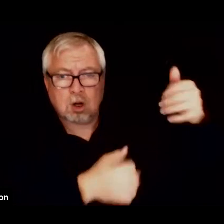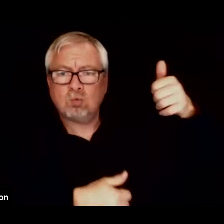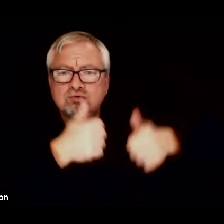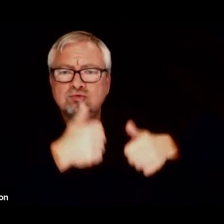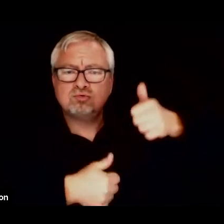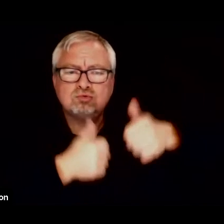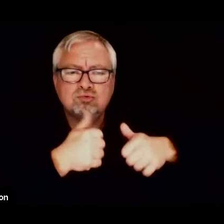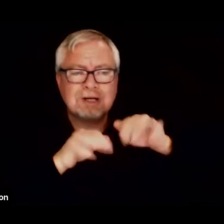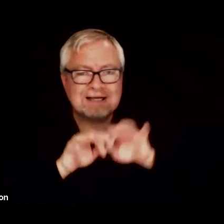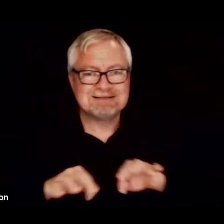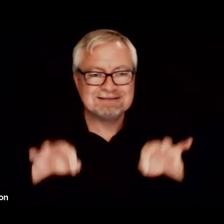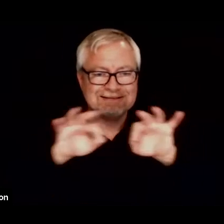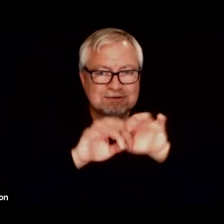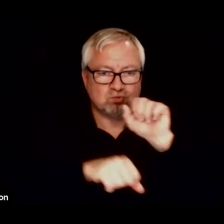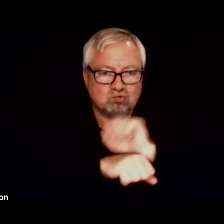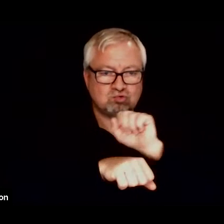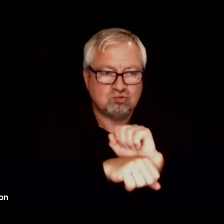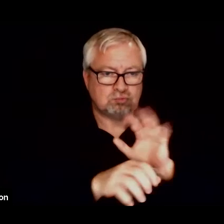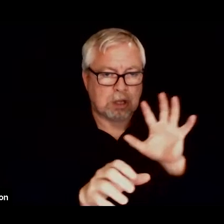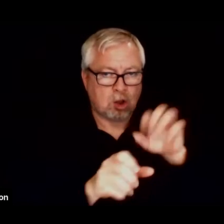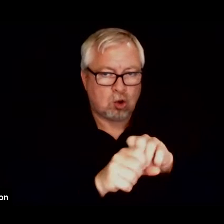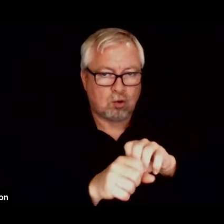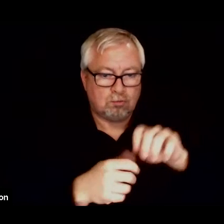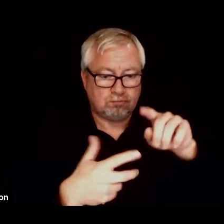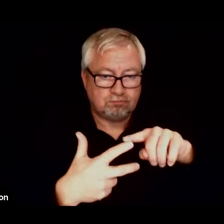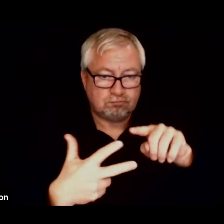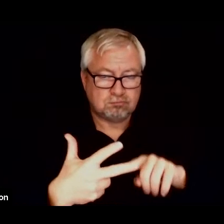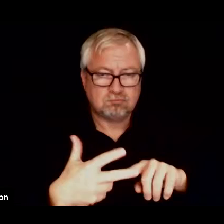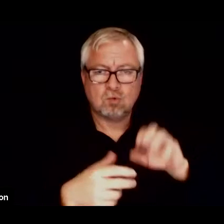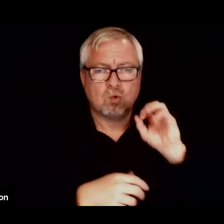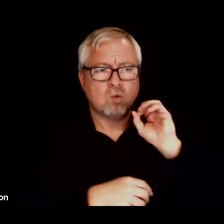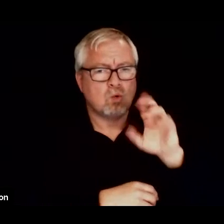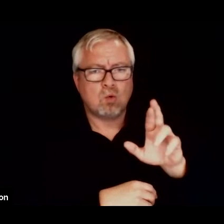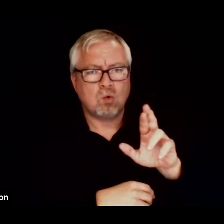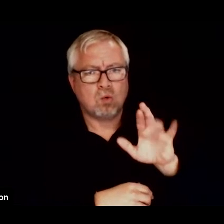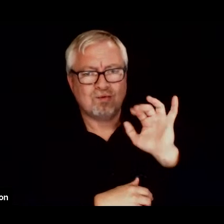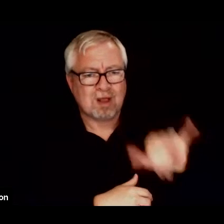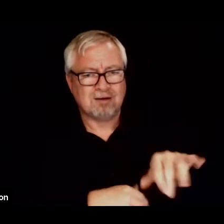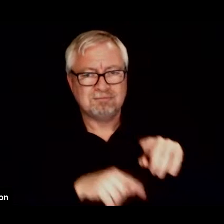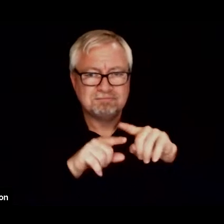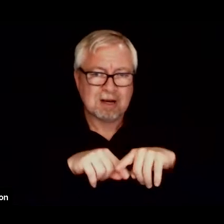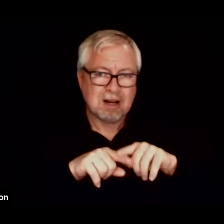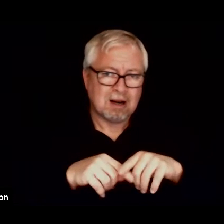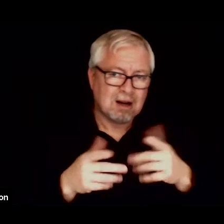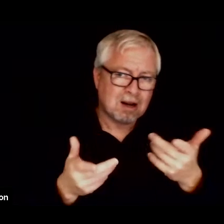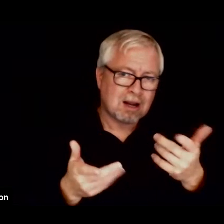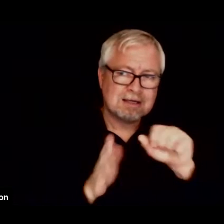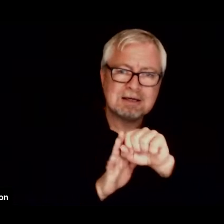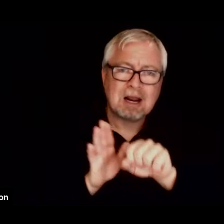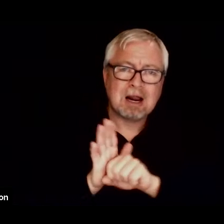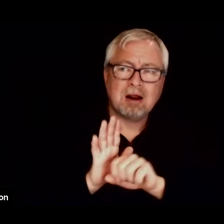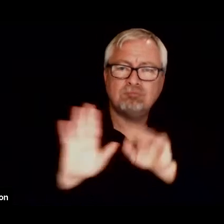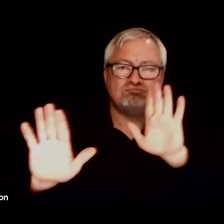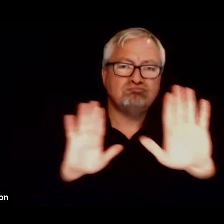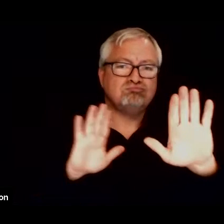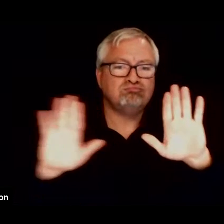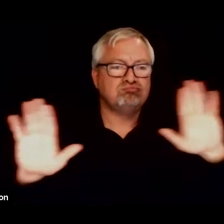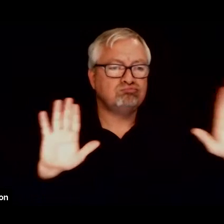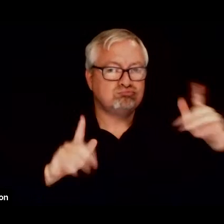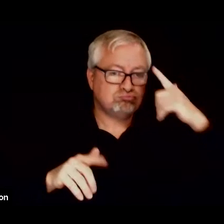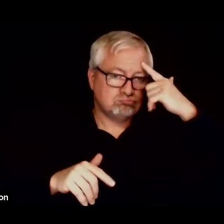or is that a determination of of the state uh committee and you talked about just a little bit